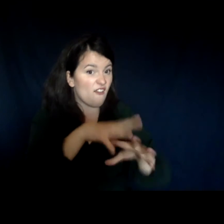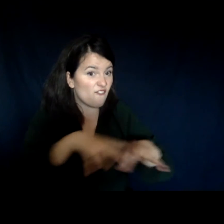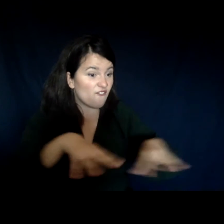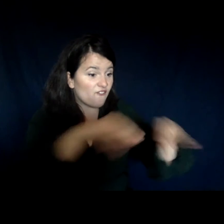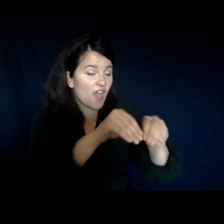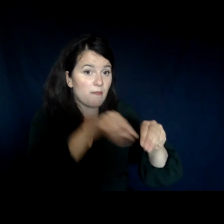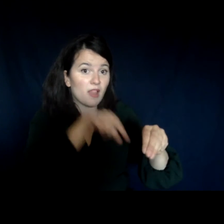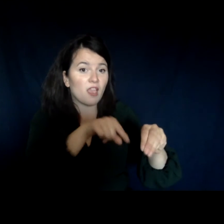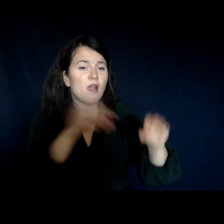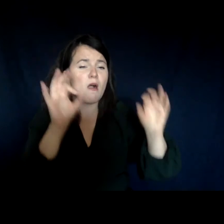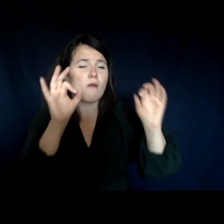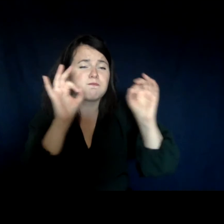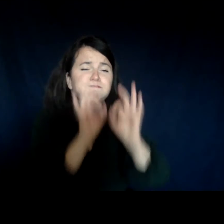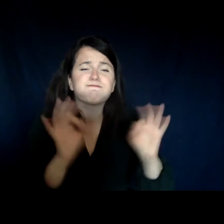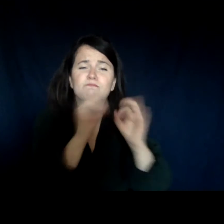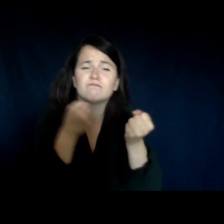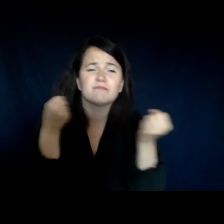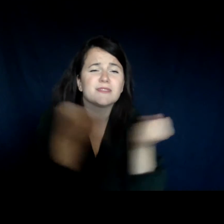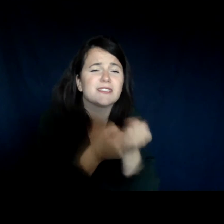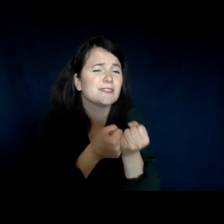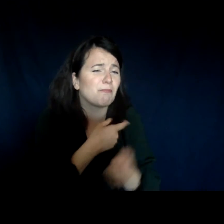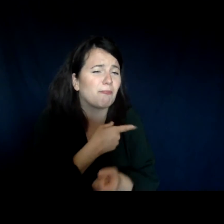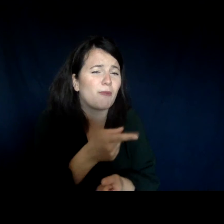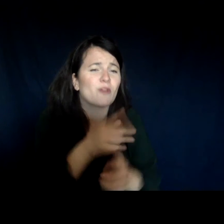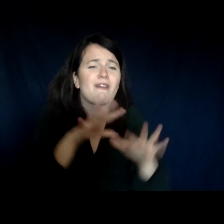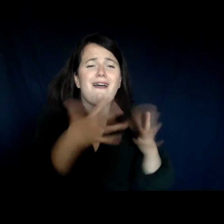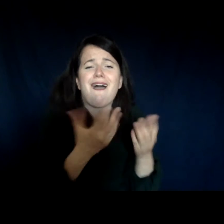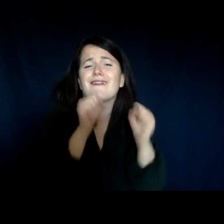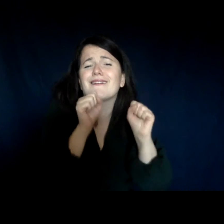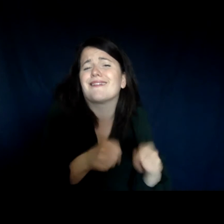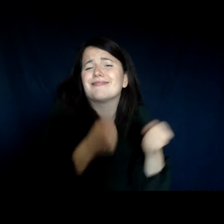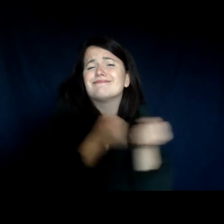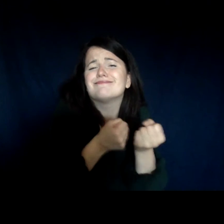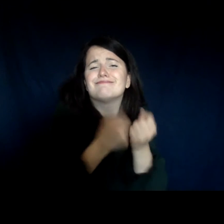in providing the needed care to their family members.